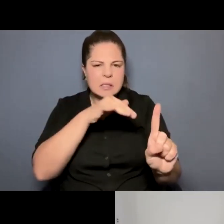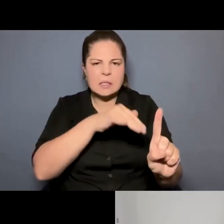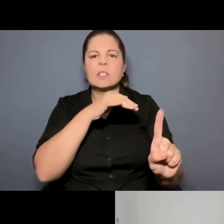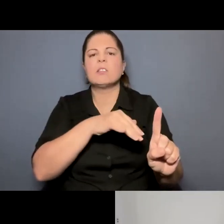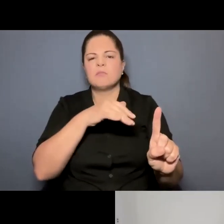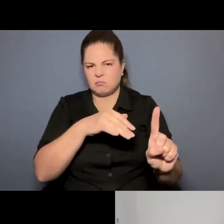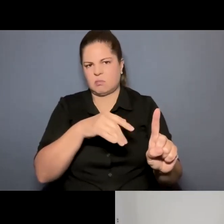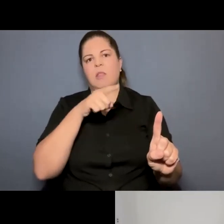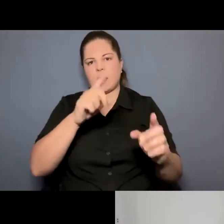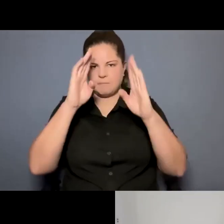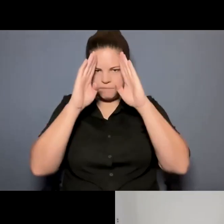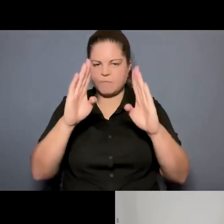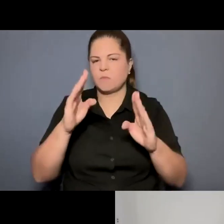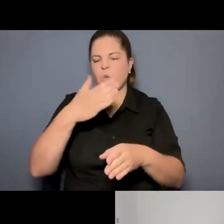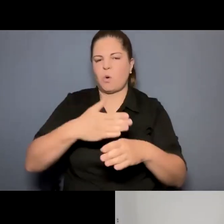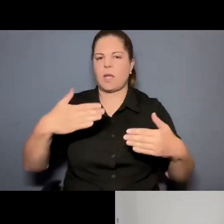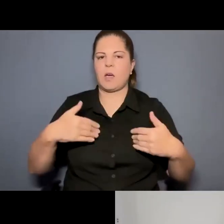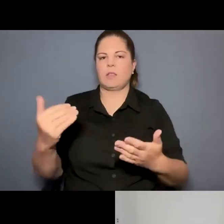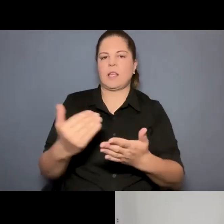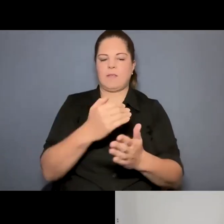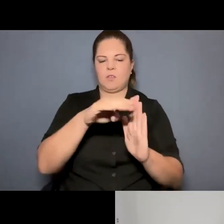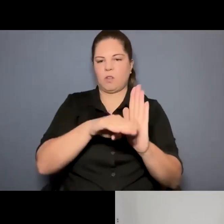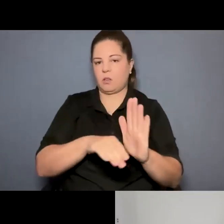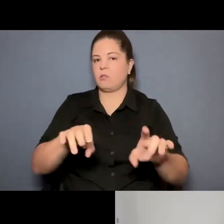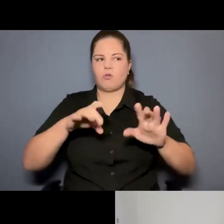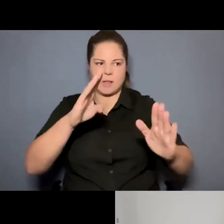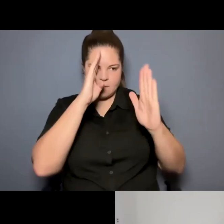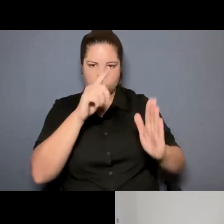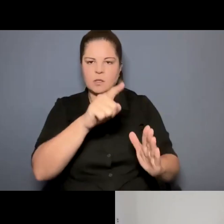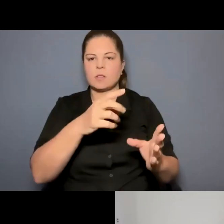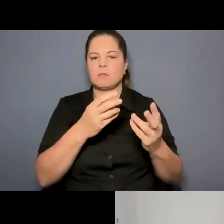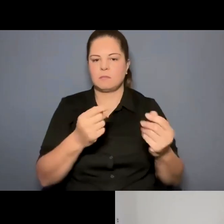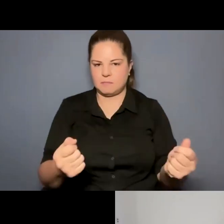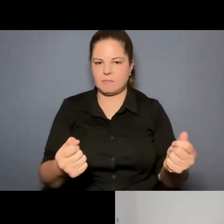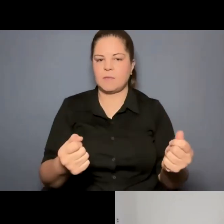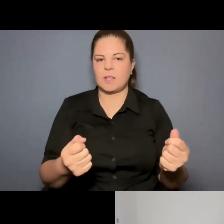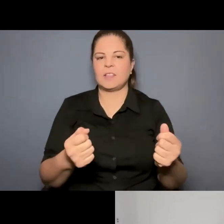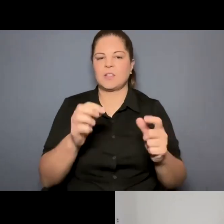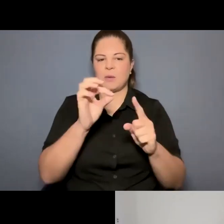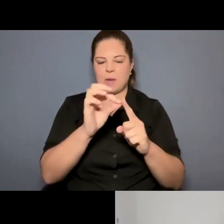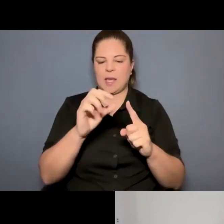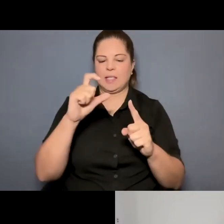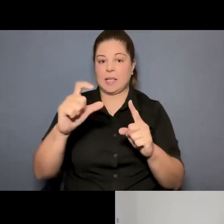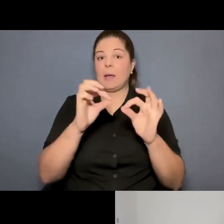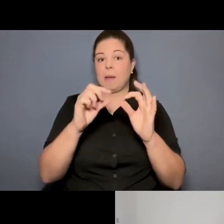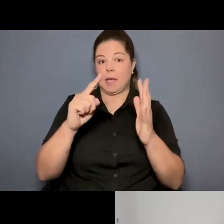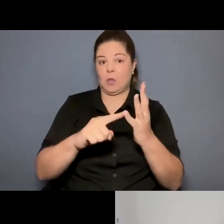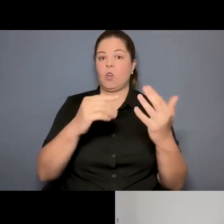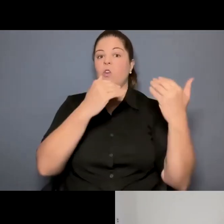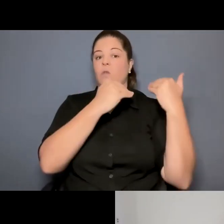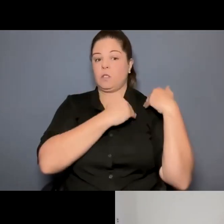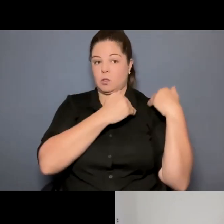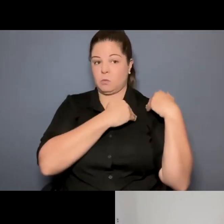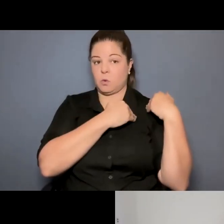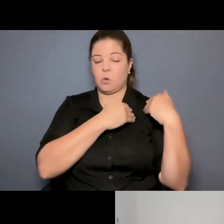Safety regulators across Australia, which means that PCBU's have a duty to eliminate or minimise